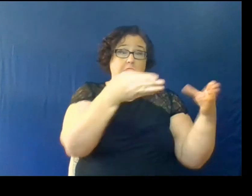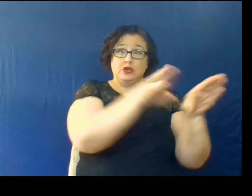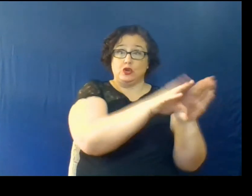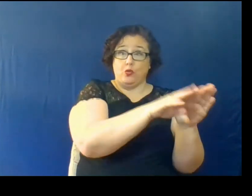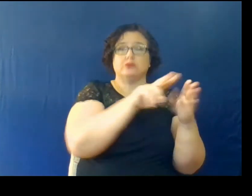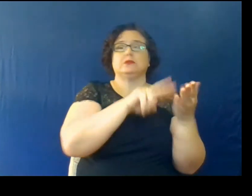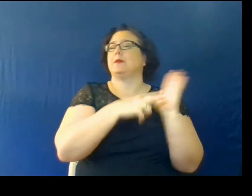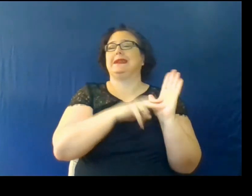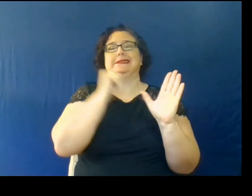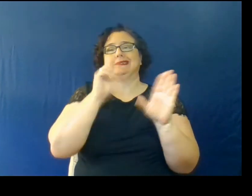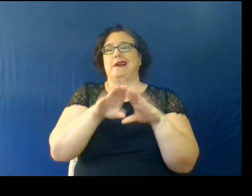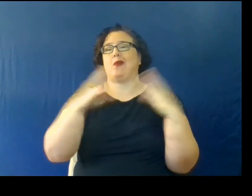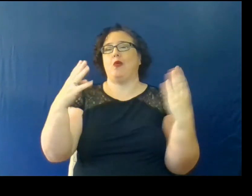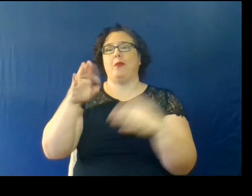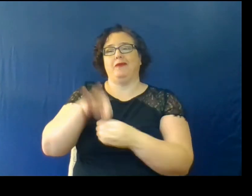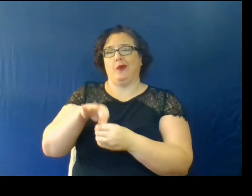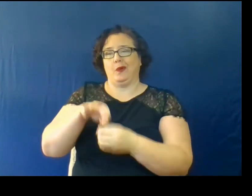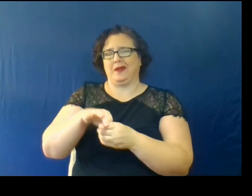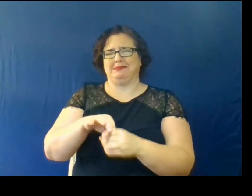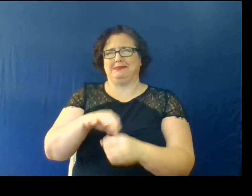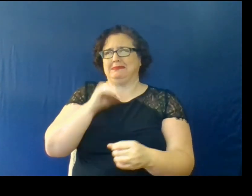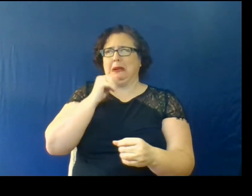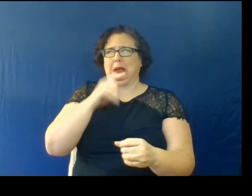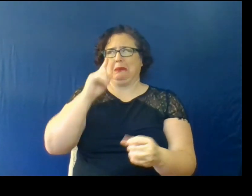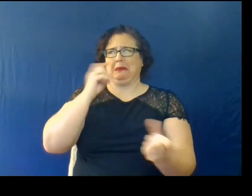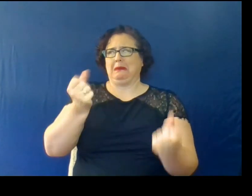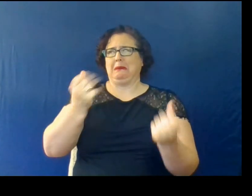I don't believe there are a ton of counties that observe Columbus Day